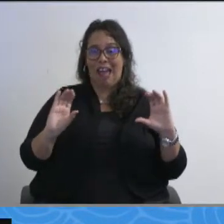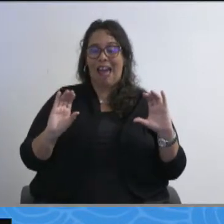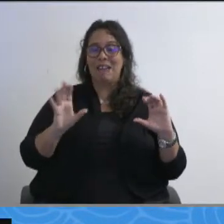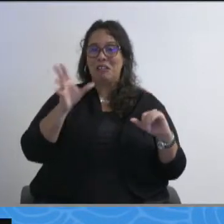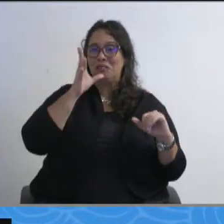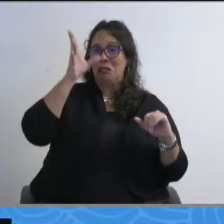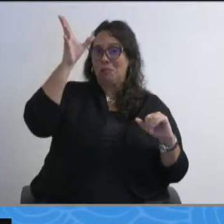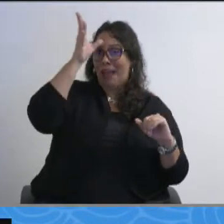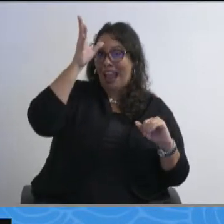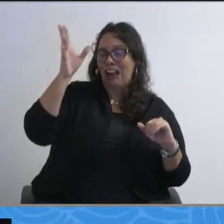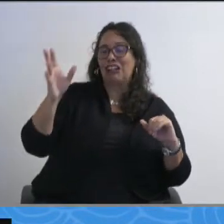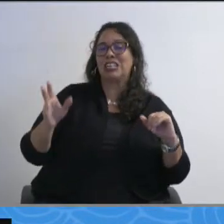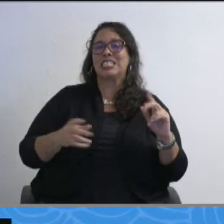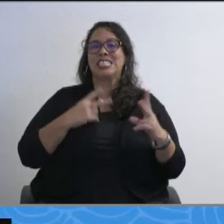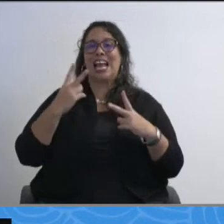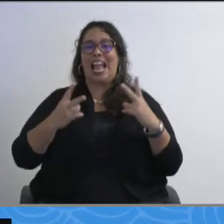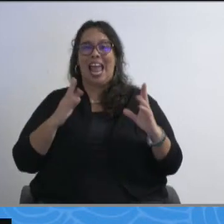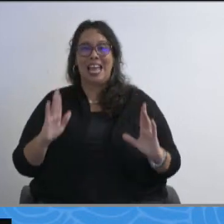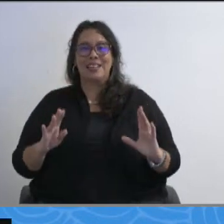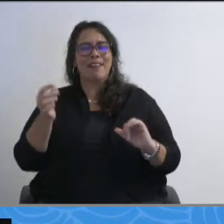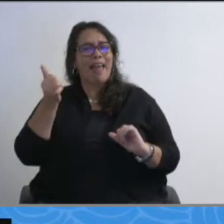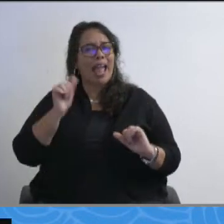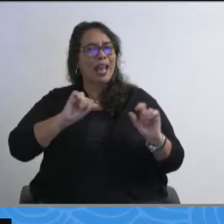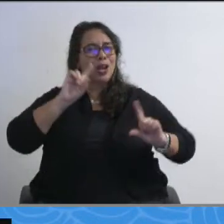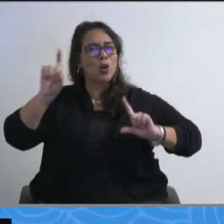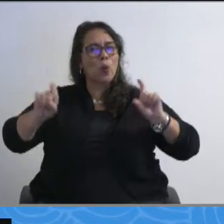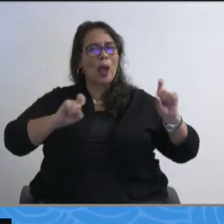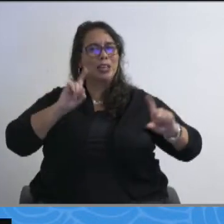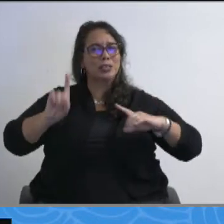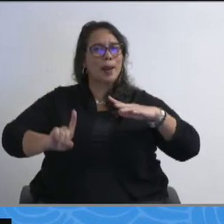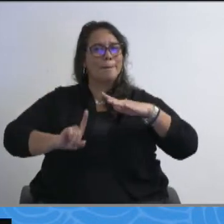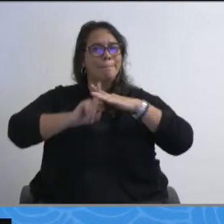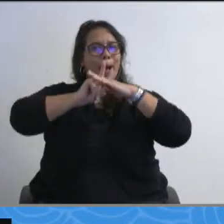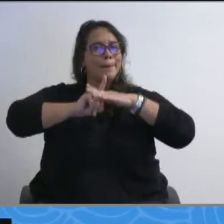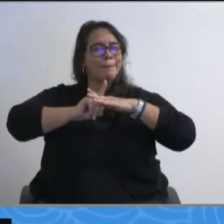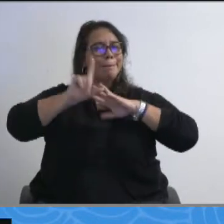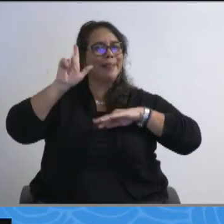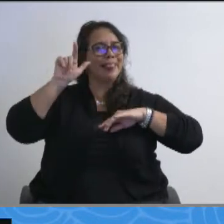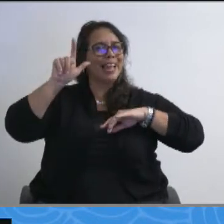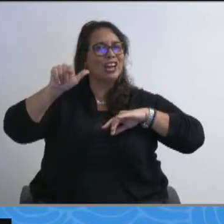if you have any questions that come up later on, that link is never closed.